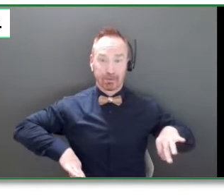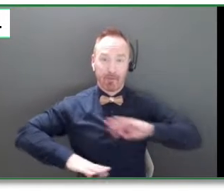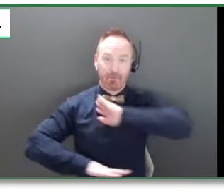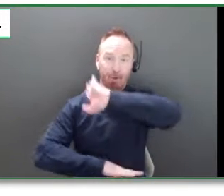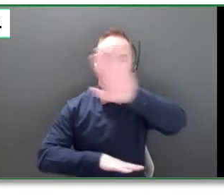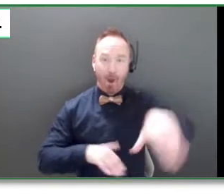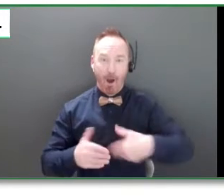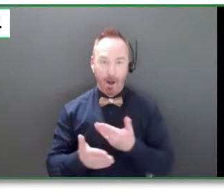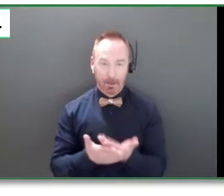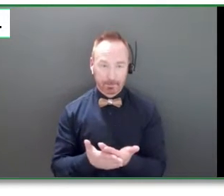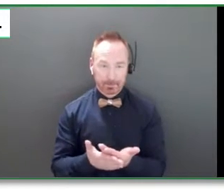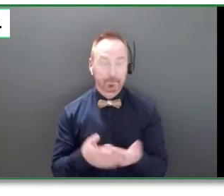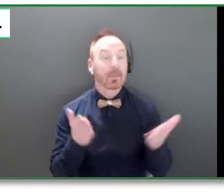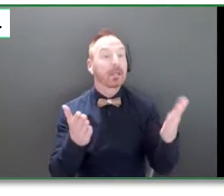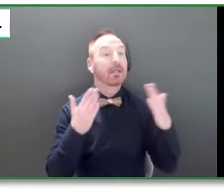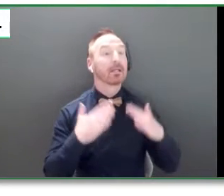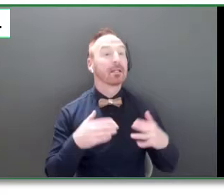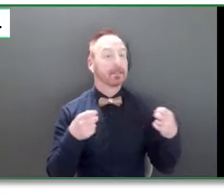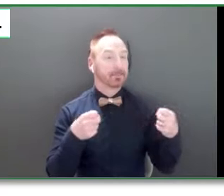Next slide.